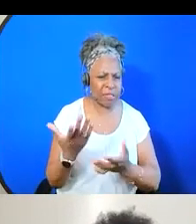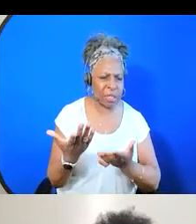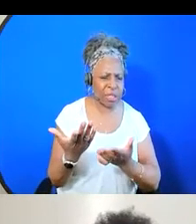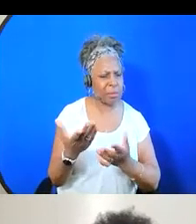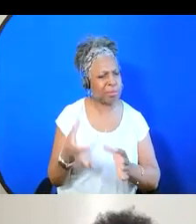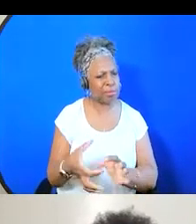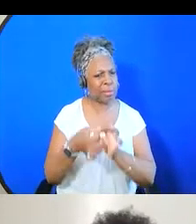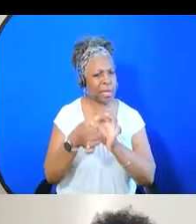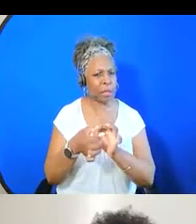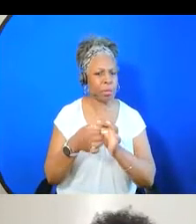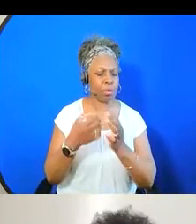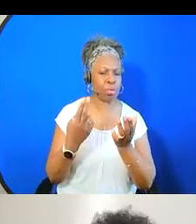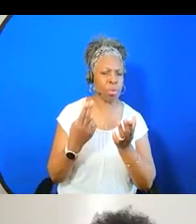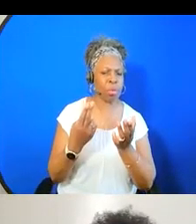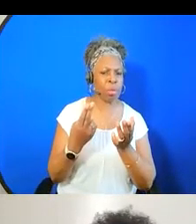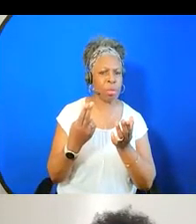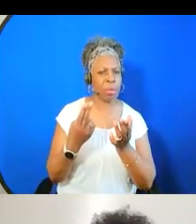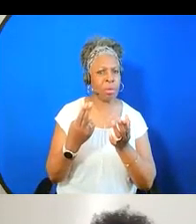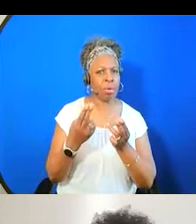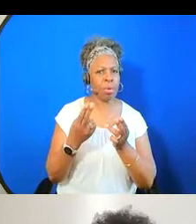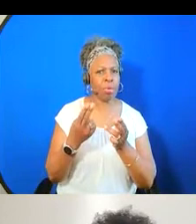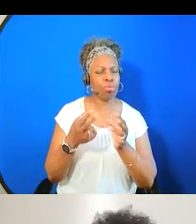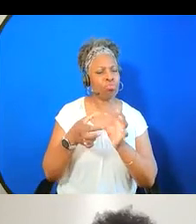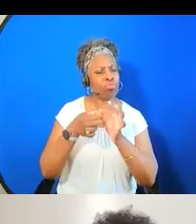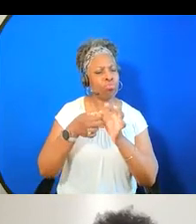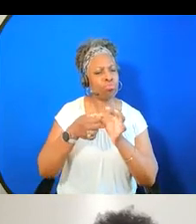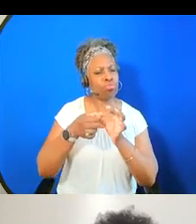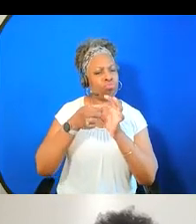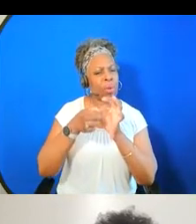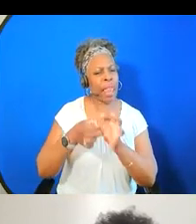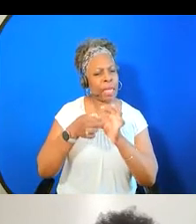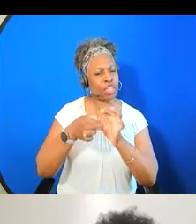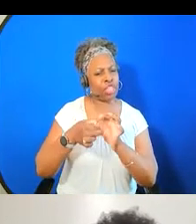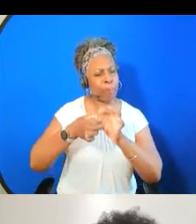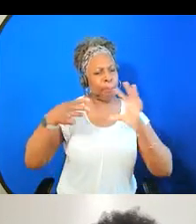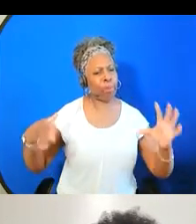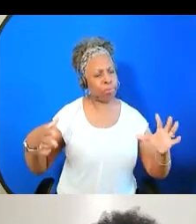by the depth of relationships and shared longing. The programme investigates